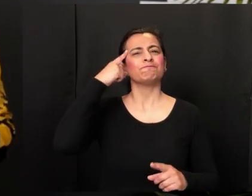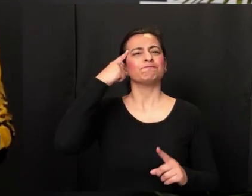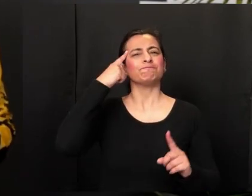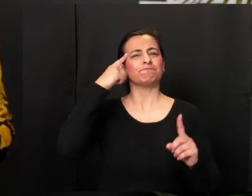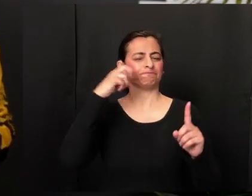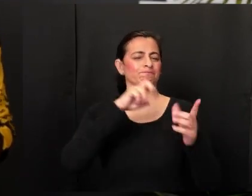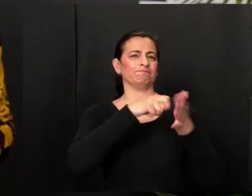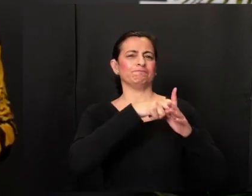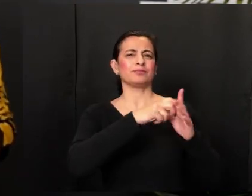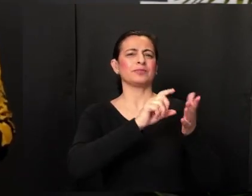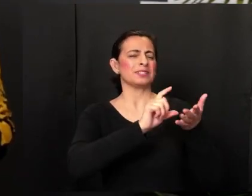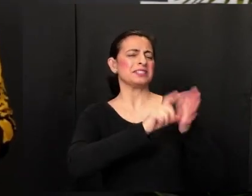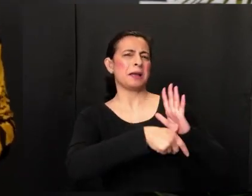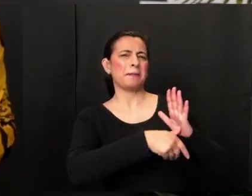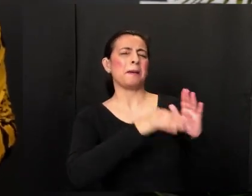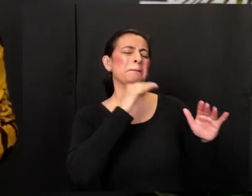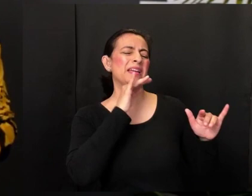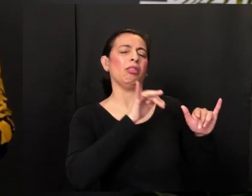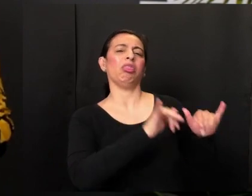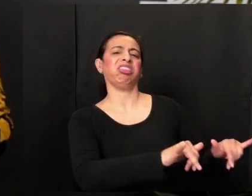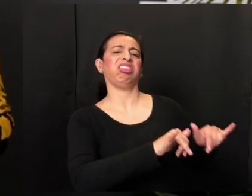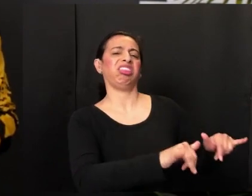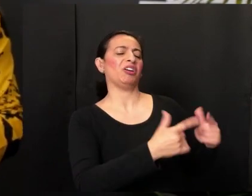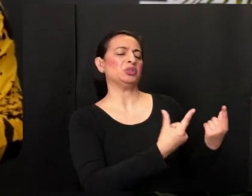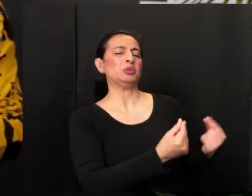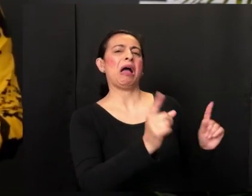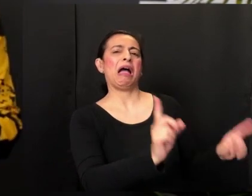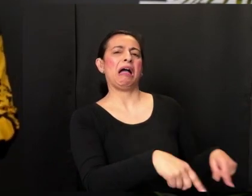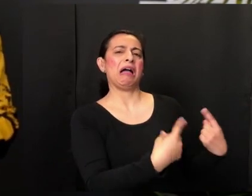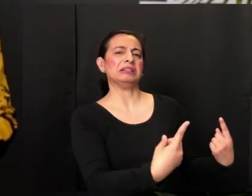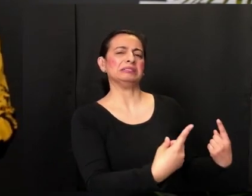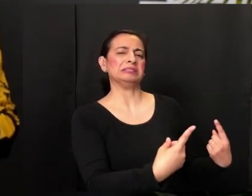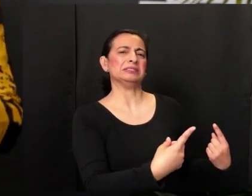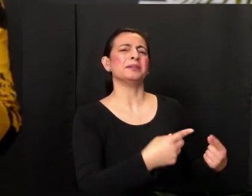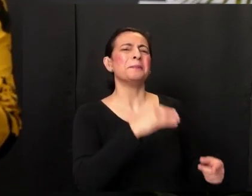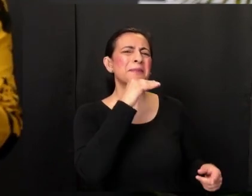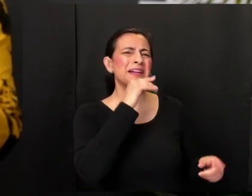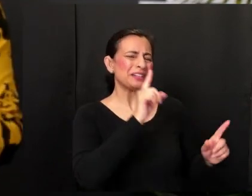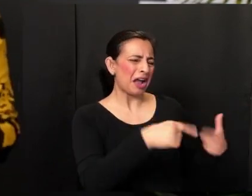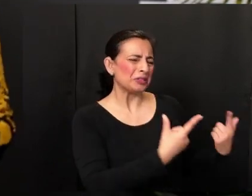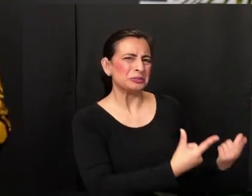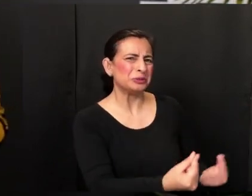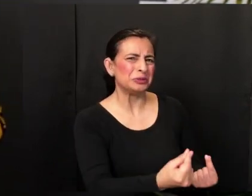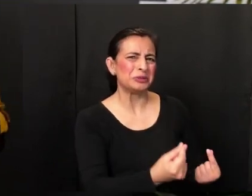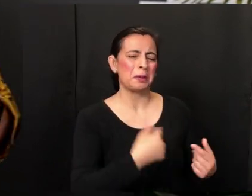is that they are less than, lacking: “What won’t he be able to do that I’ll have to do for him?”,